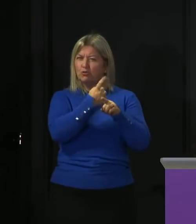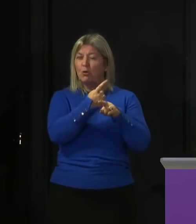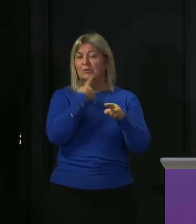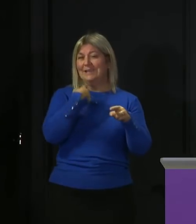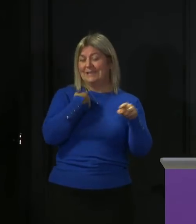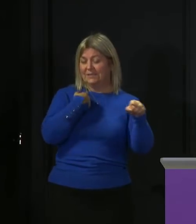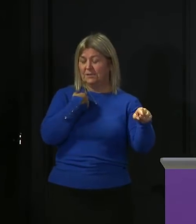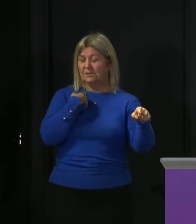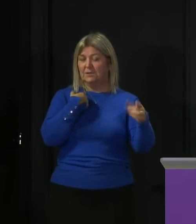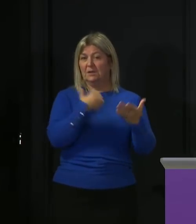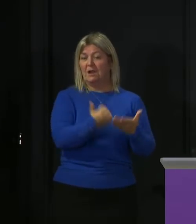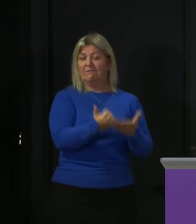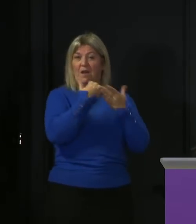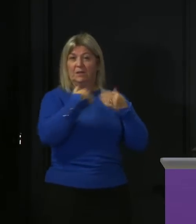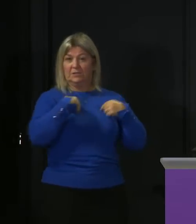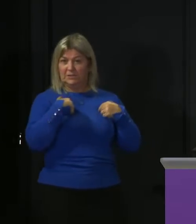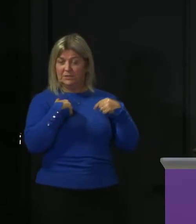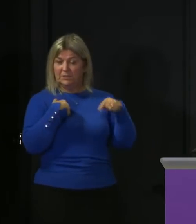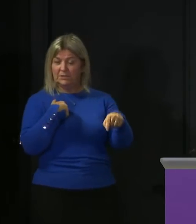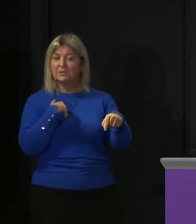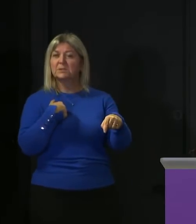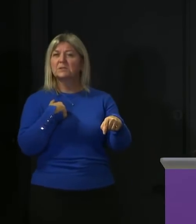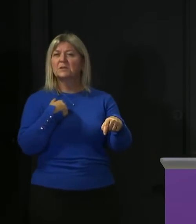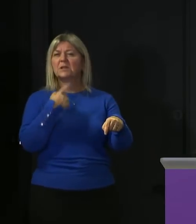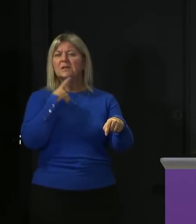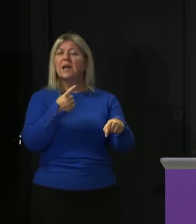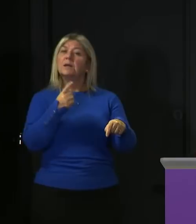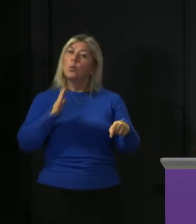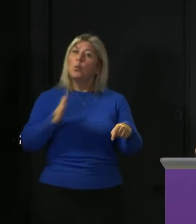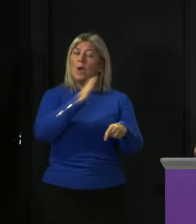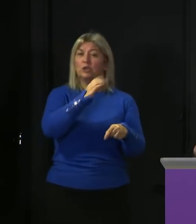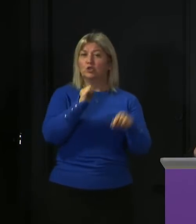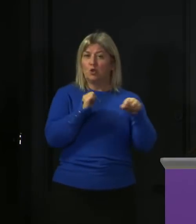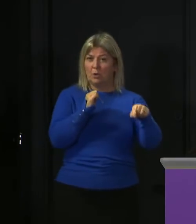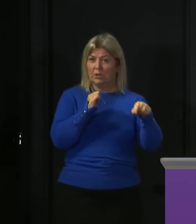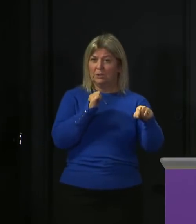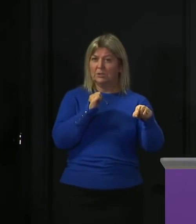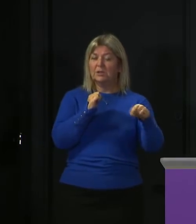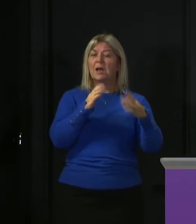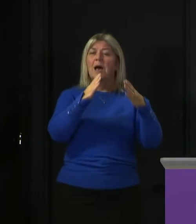me, the experts, are of the view that in the West of Scotland the household restrictions